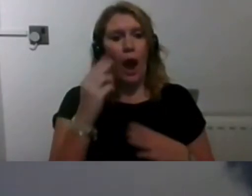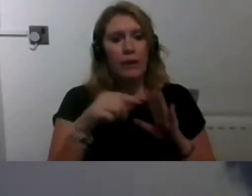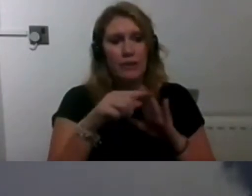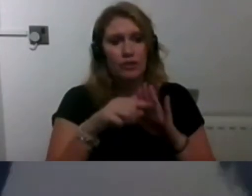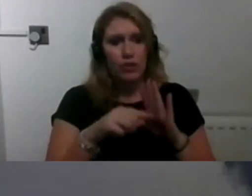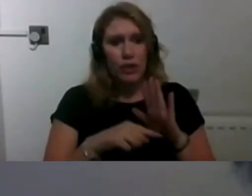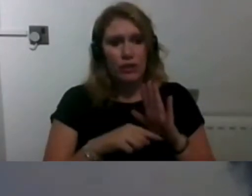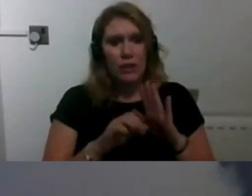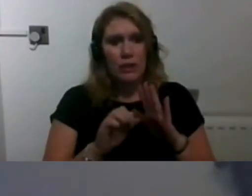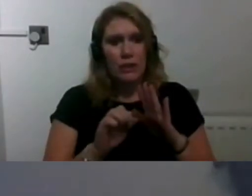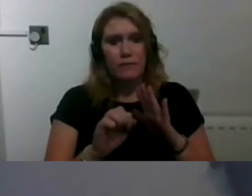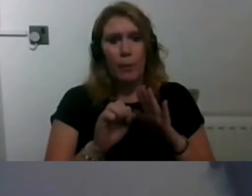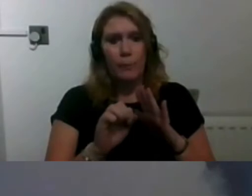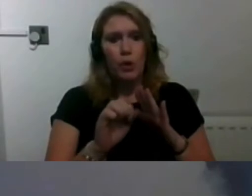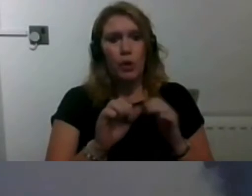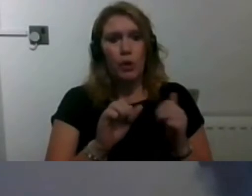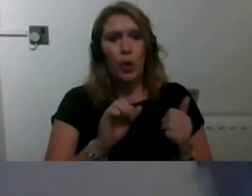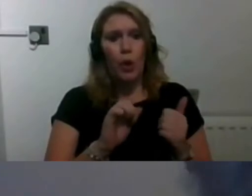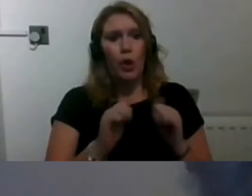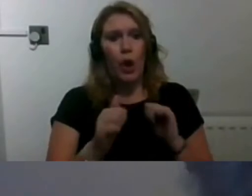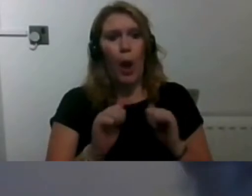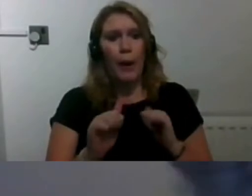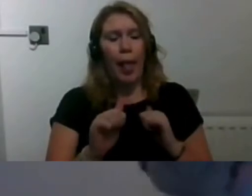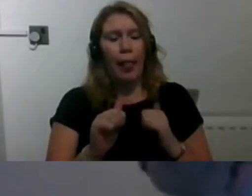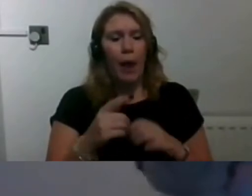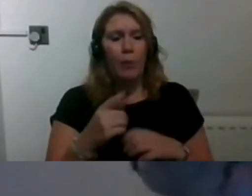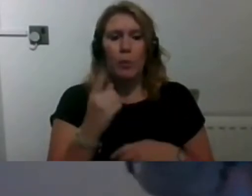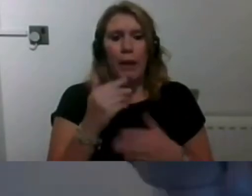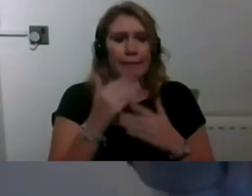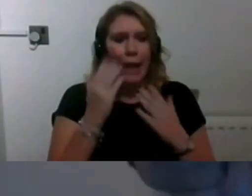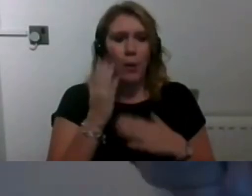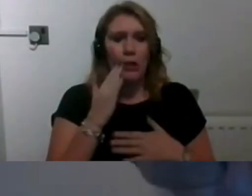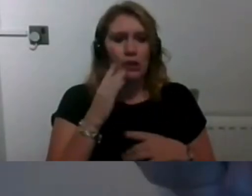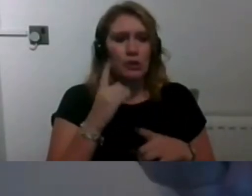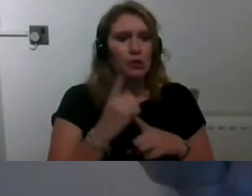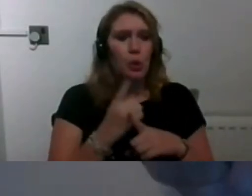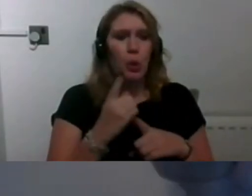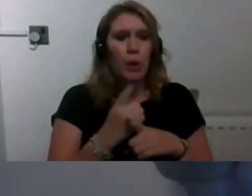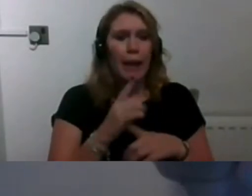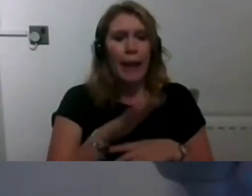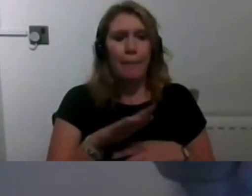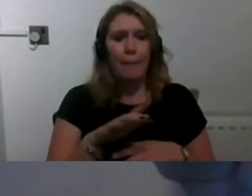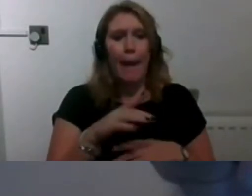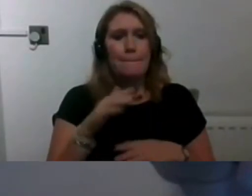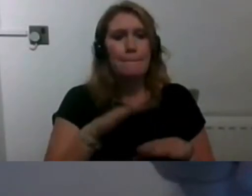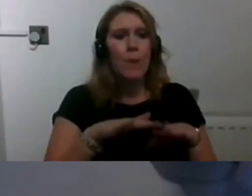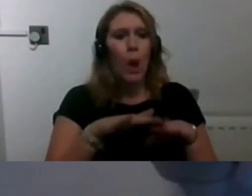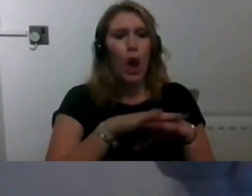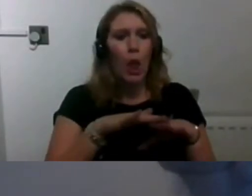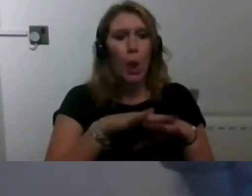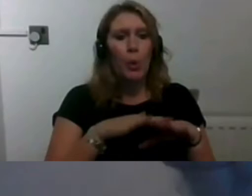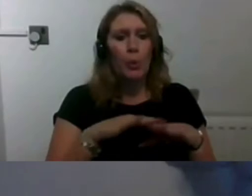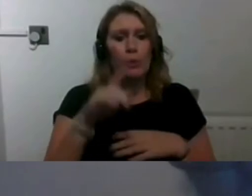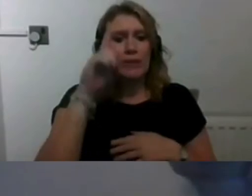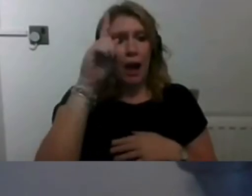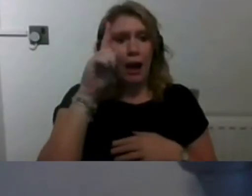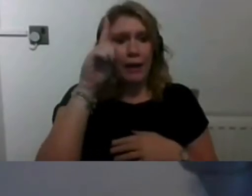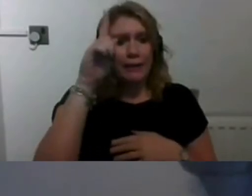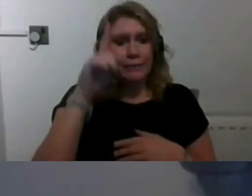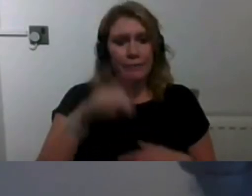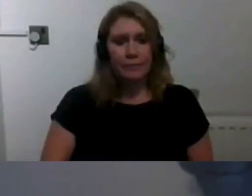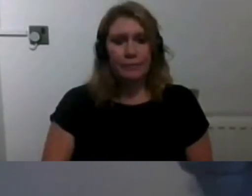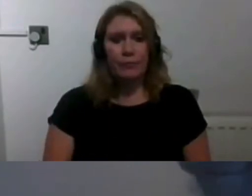she was talking about a blue sky, I took a